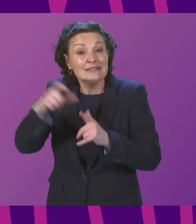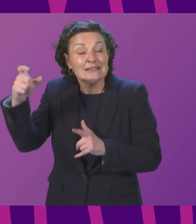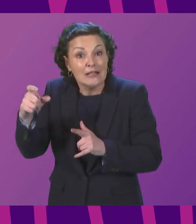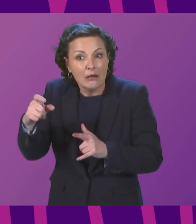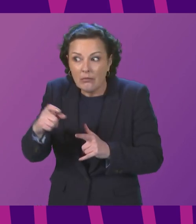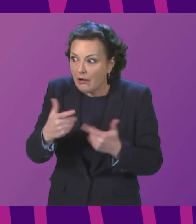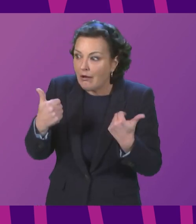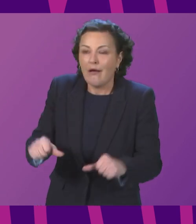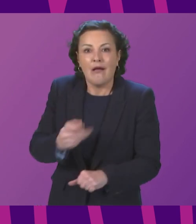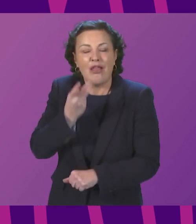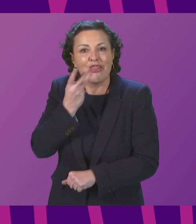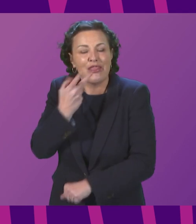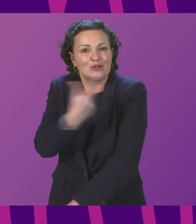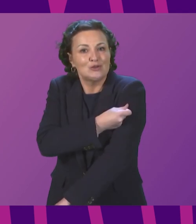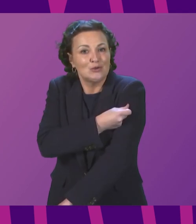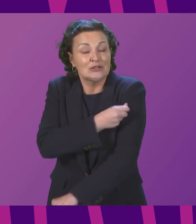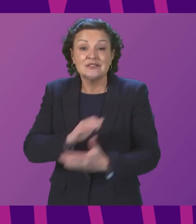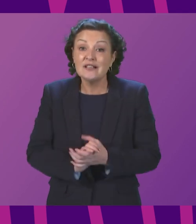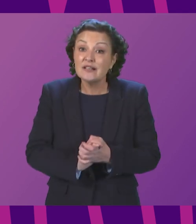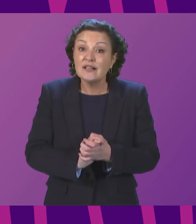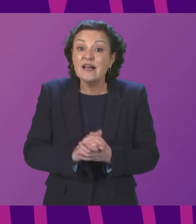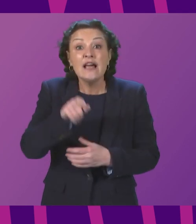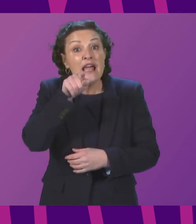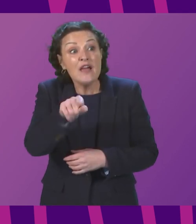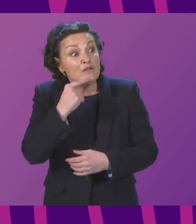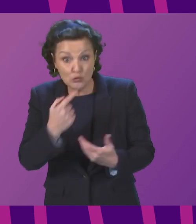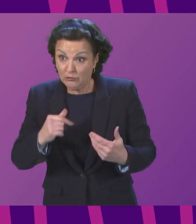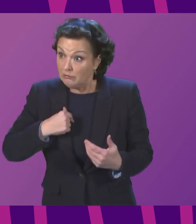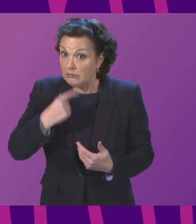If you are not one of those people and are eligible, please come forward now. You can